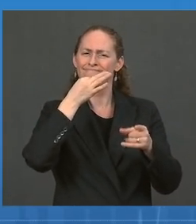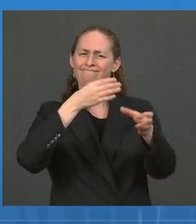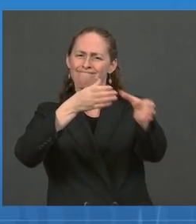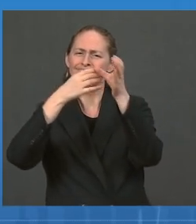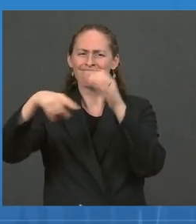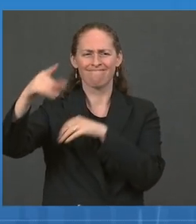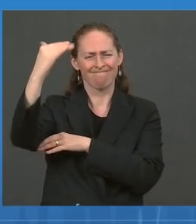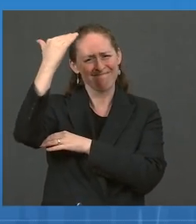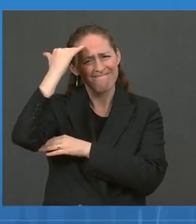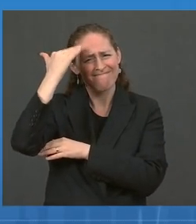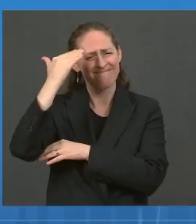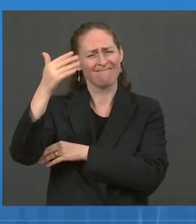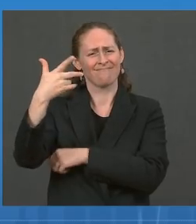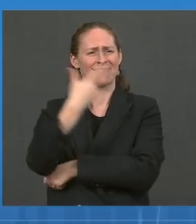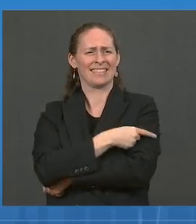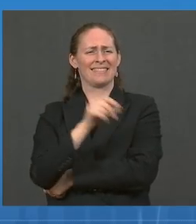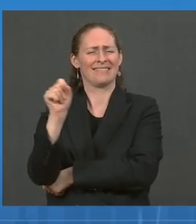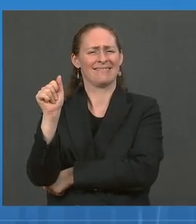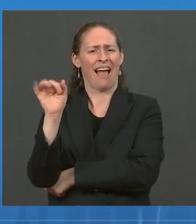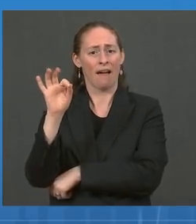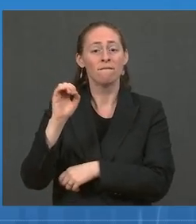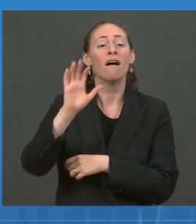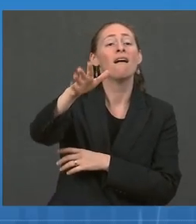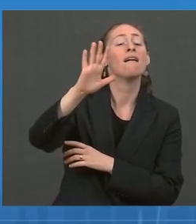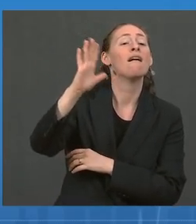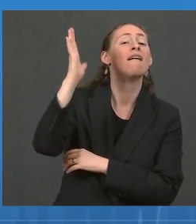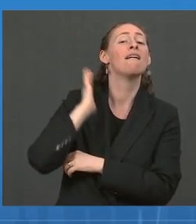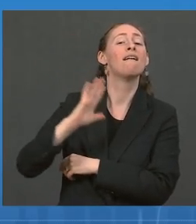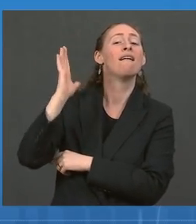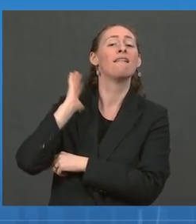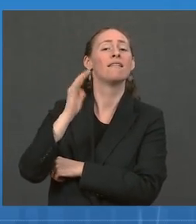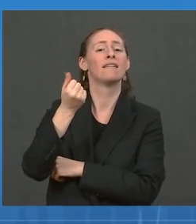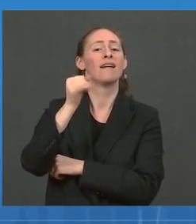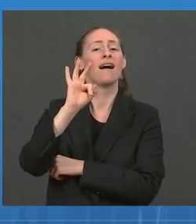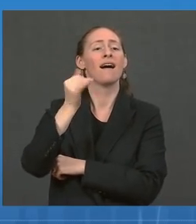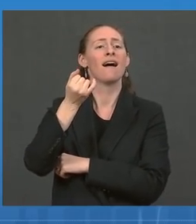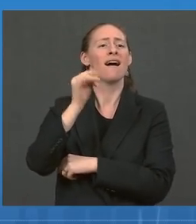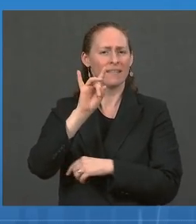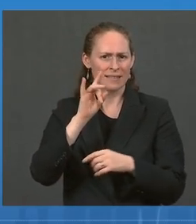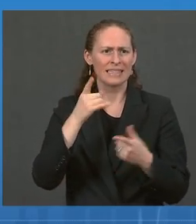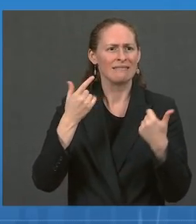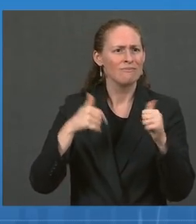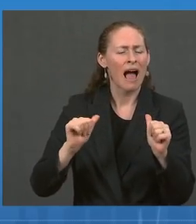They did things somewhat similar. They did closures. They did isolation. They did social distancing.